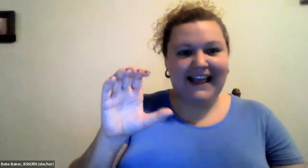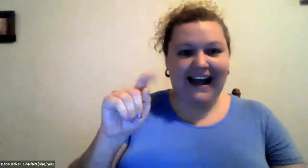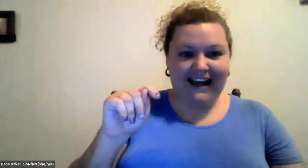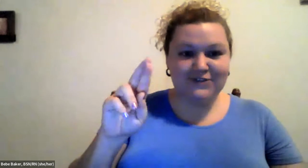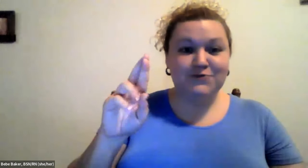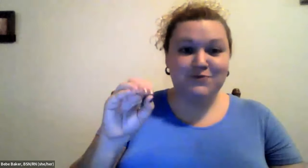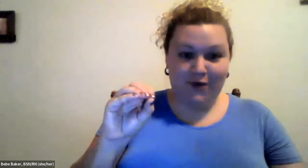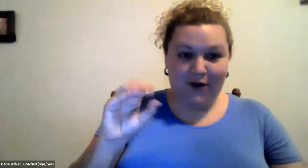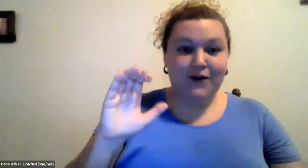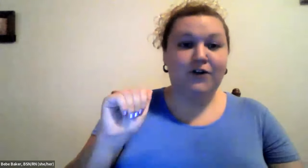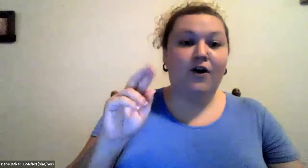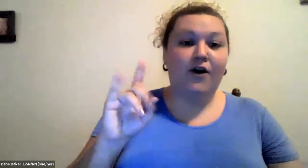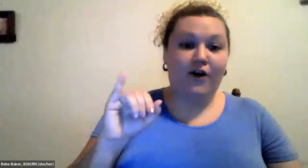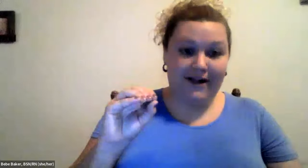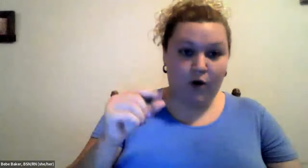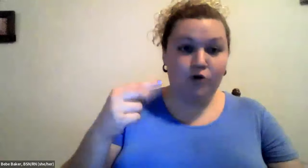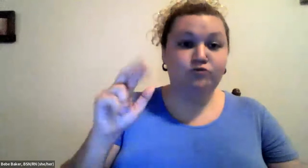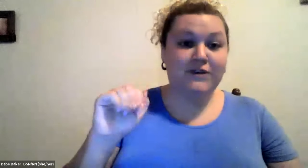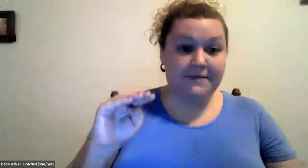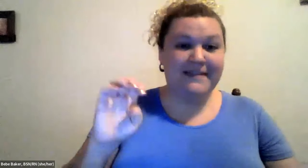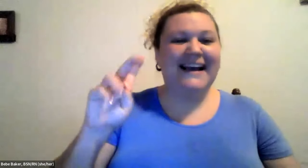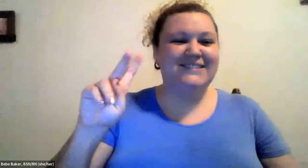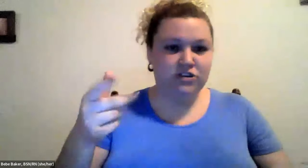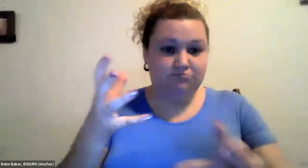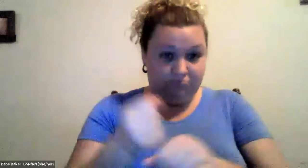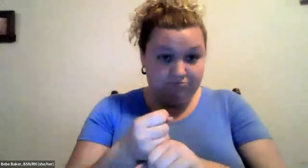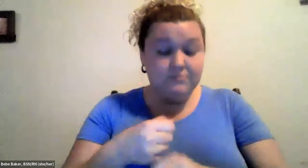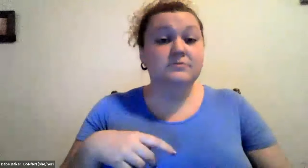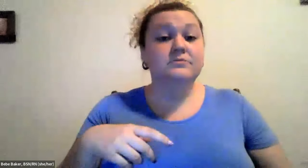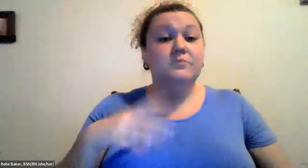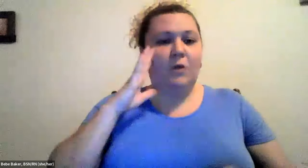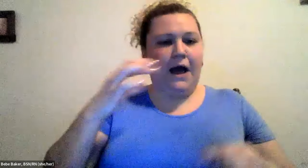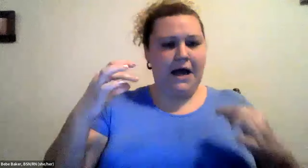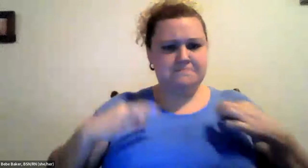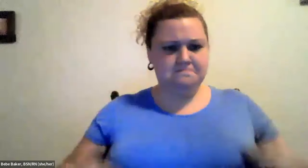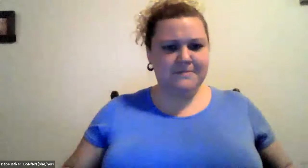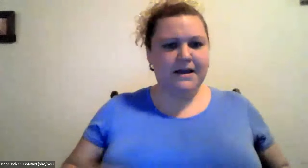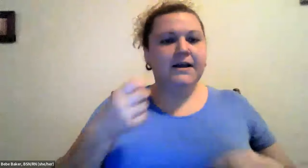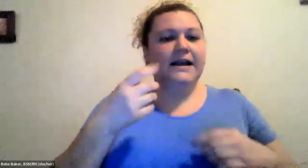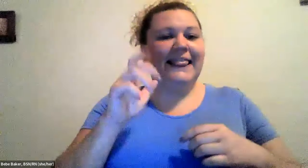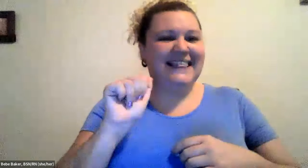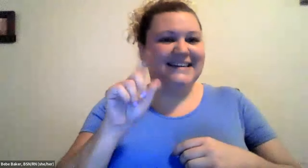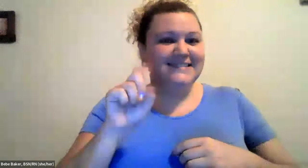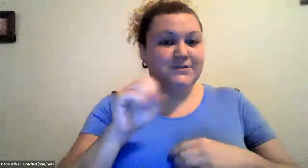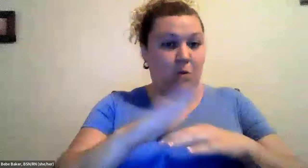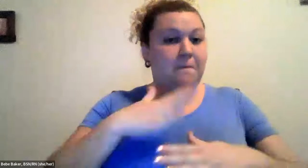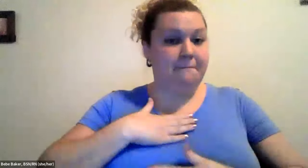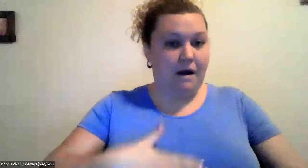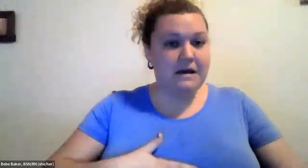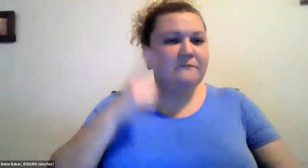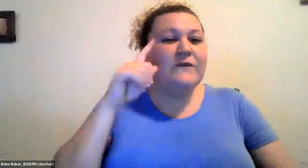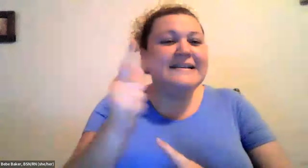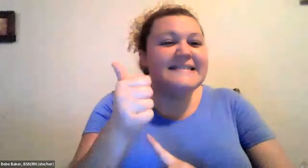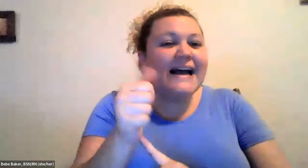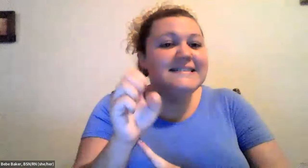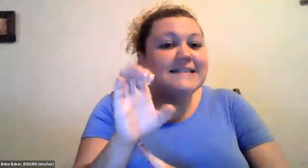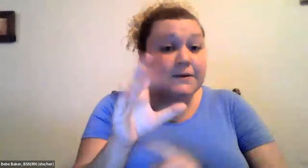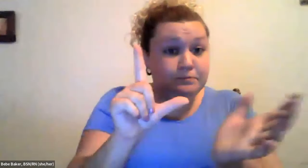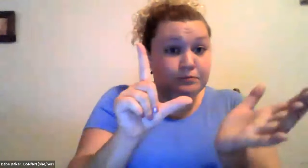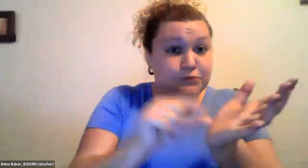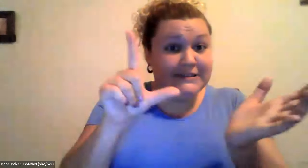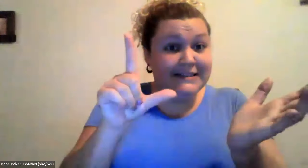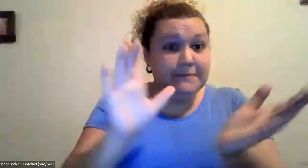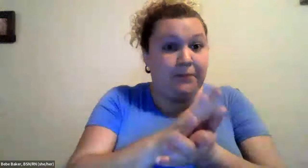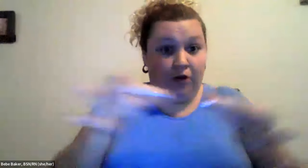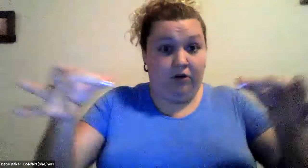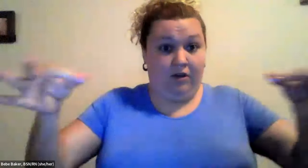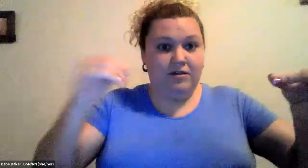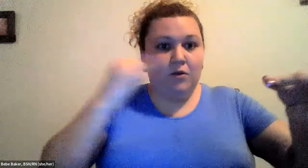Cristine Saunders: Which is an electro cardiogram which is shortened to ekg and that's where they put the stickers and that was called leads on your body for about 10 seconds.